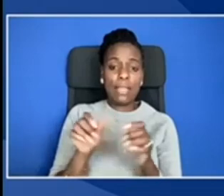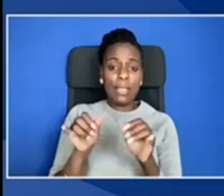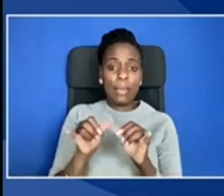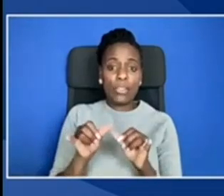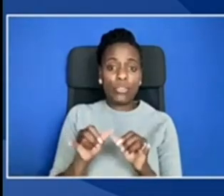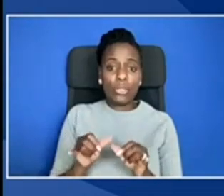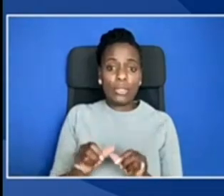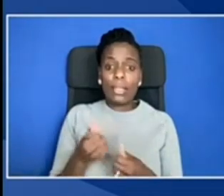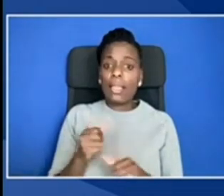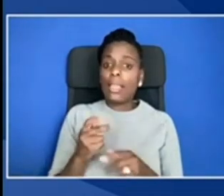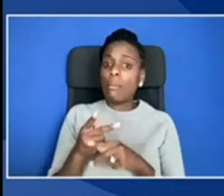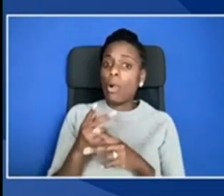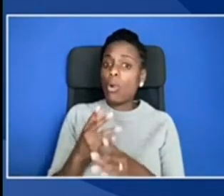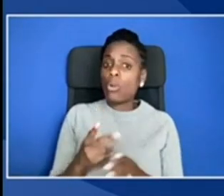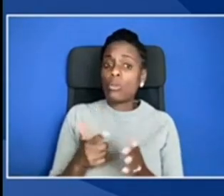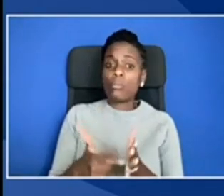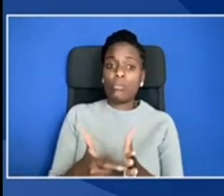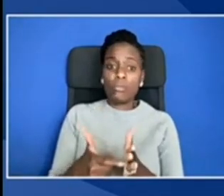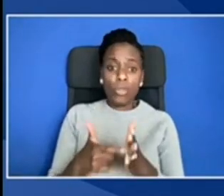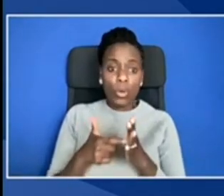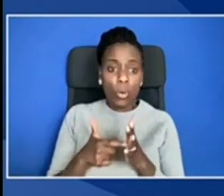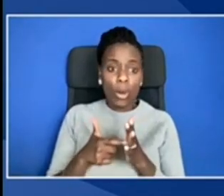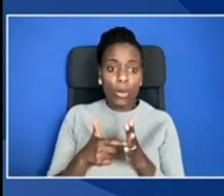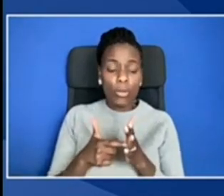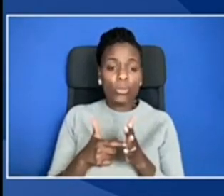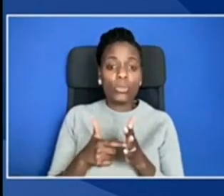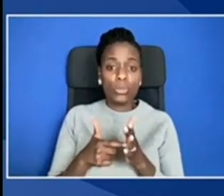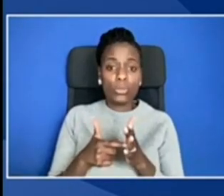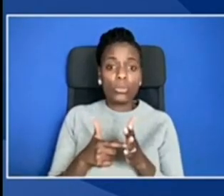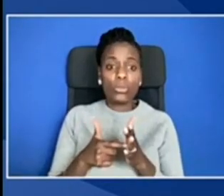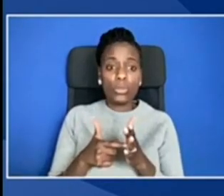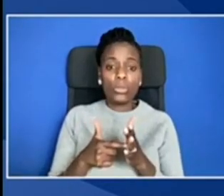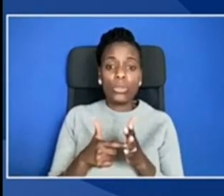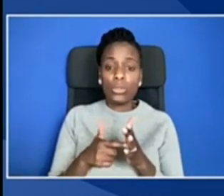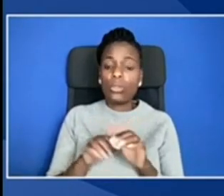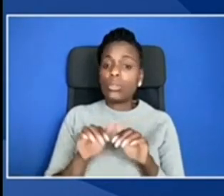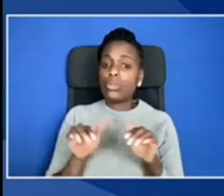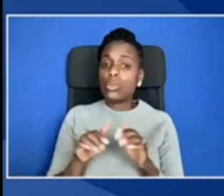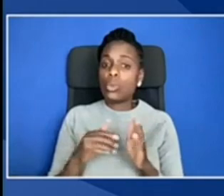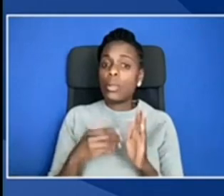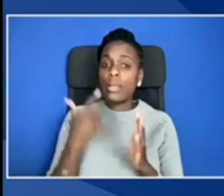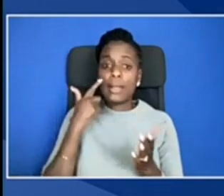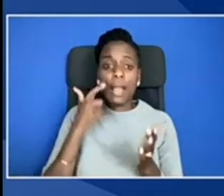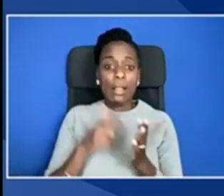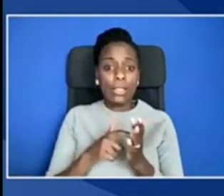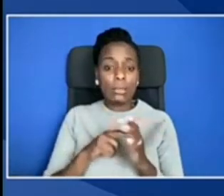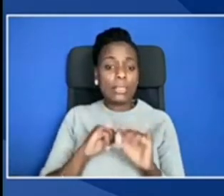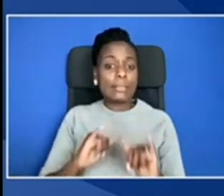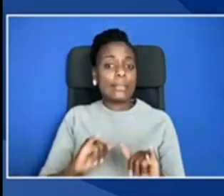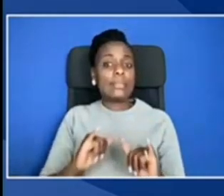be required to do an acknowledgment, understanding that the school has failed